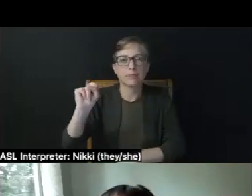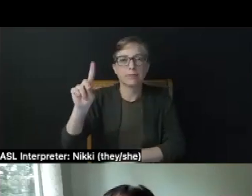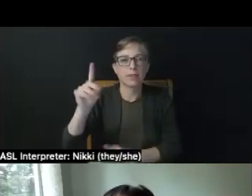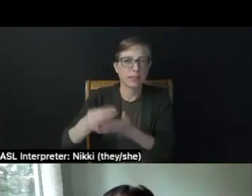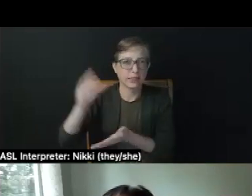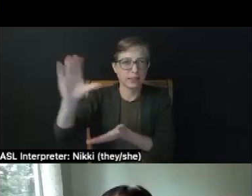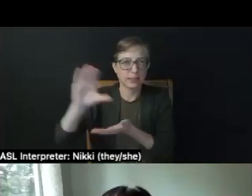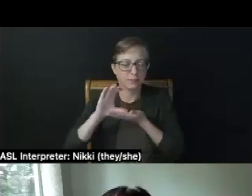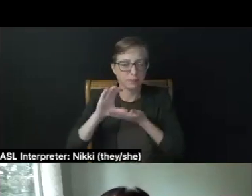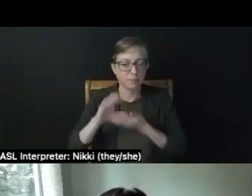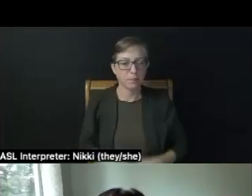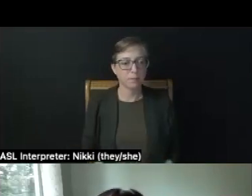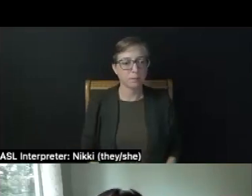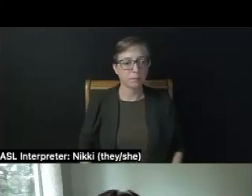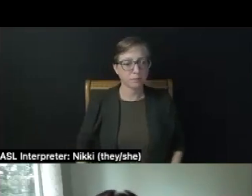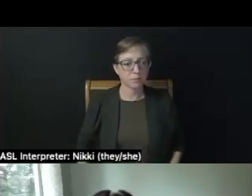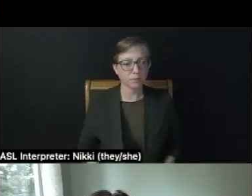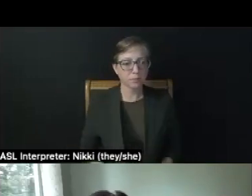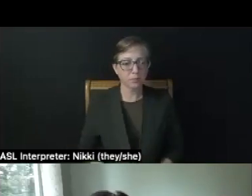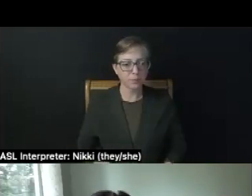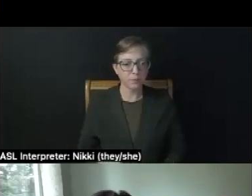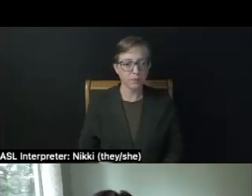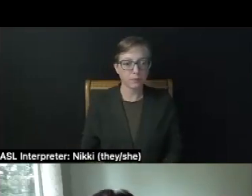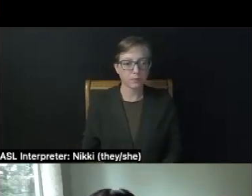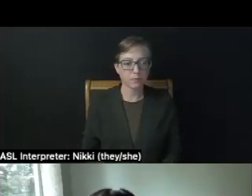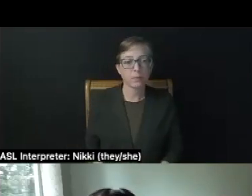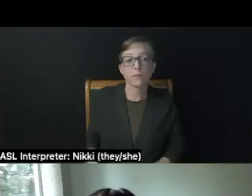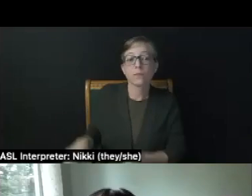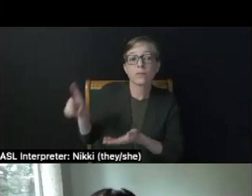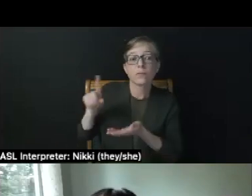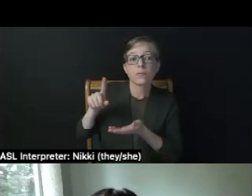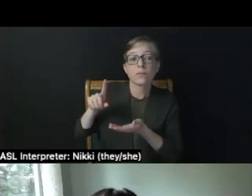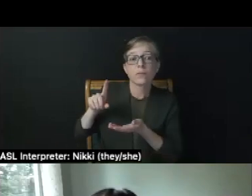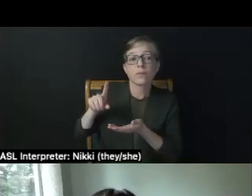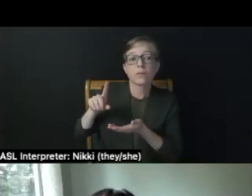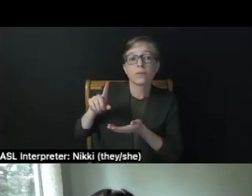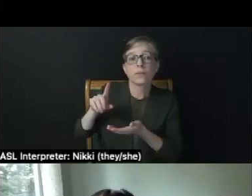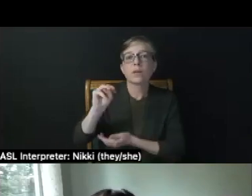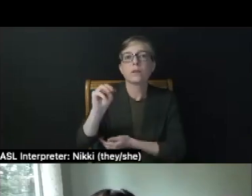conducted this case study about Oak Days,